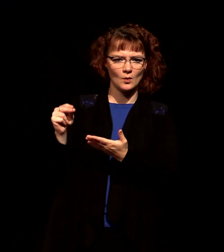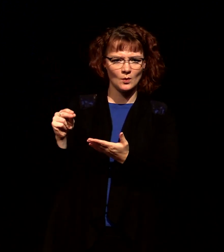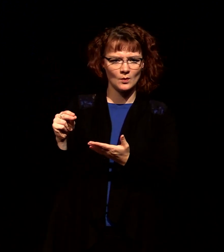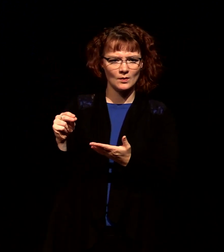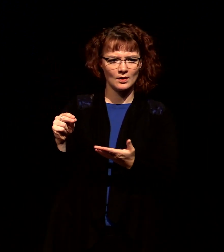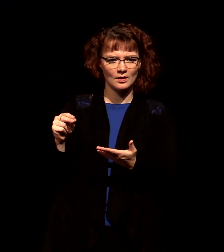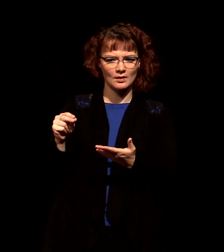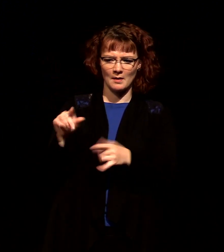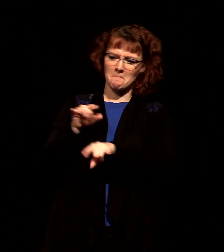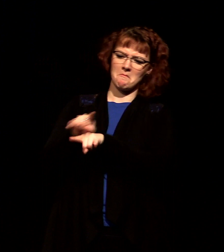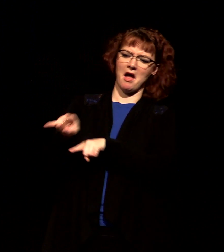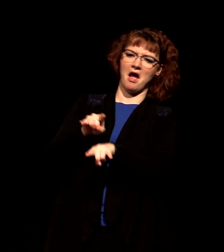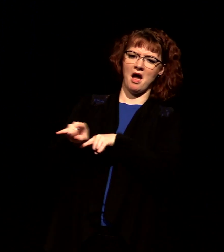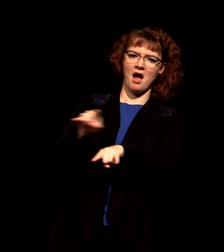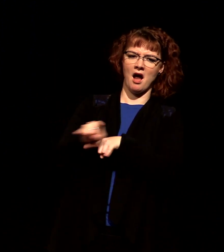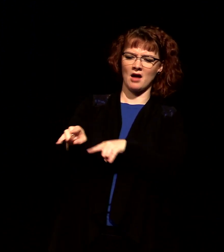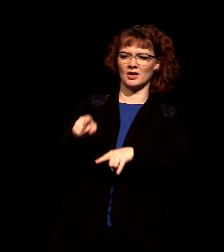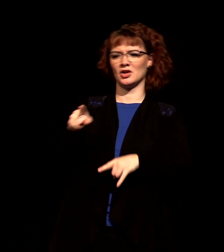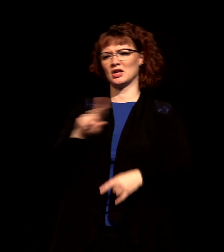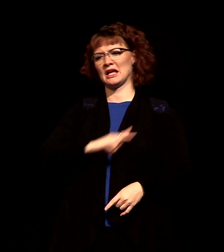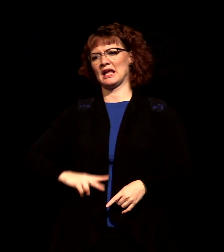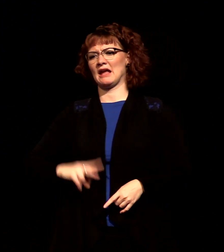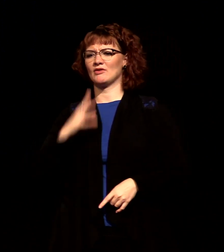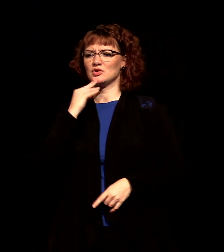ridiculed him. You are the King of the Jews. We bow down to you